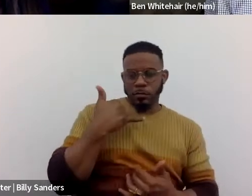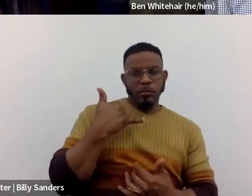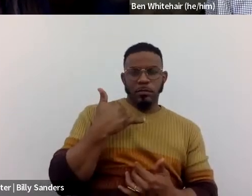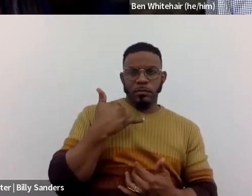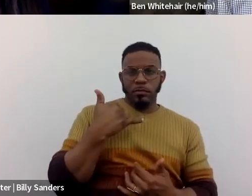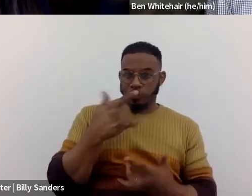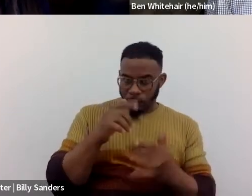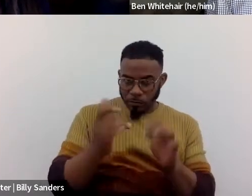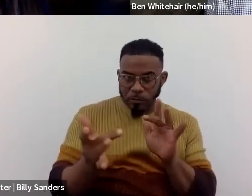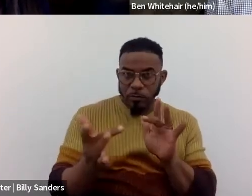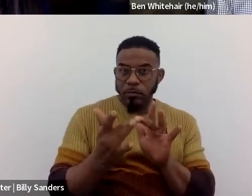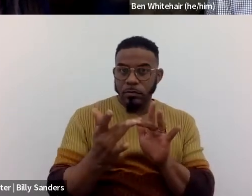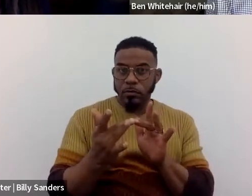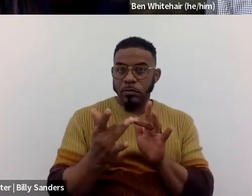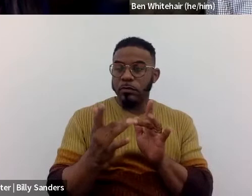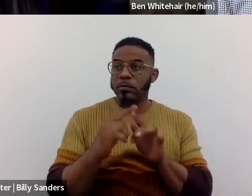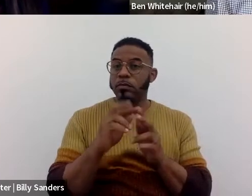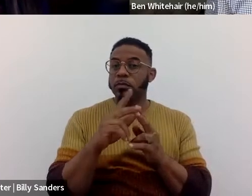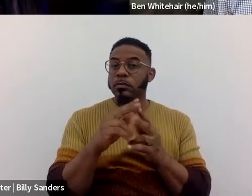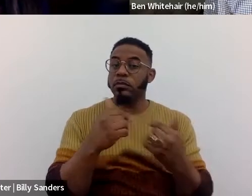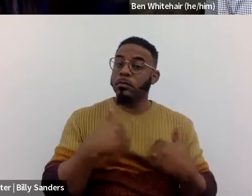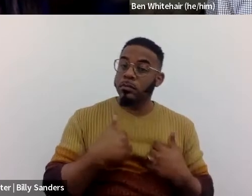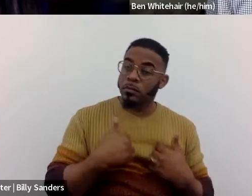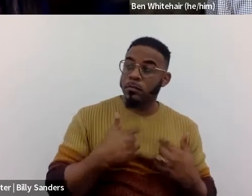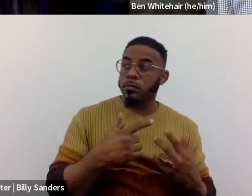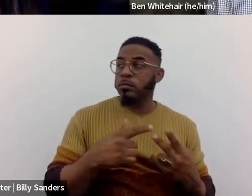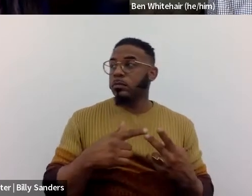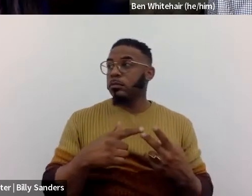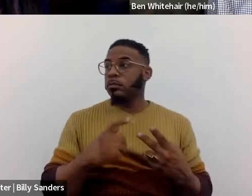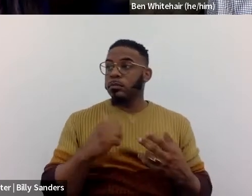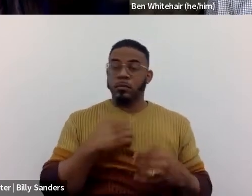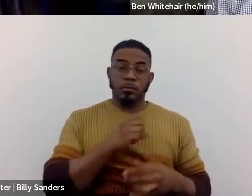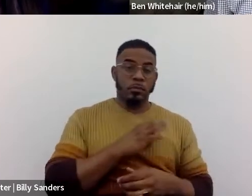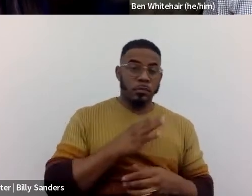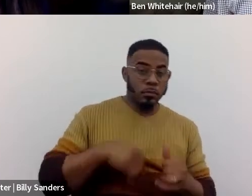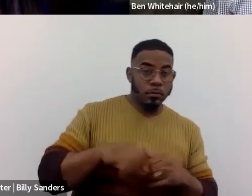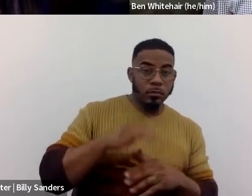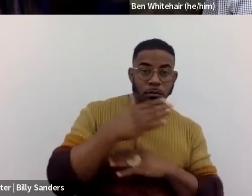you can reach out to whether it's me or we have staff around the country